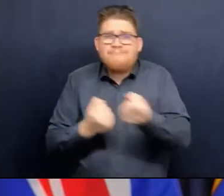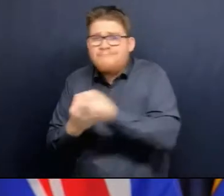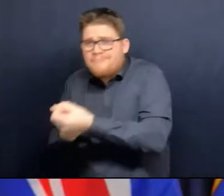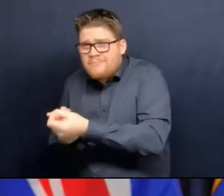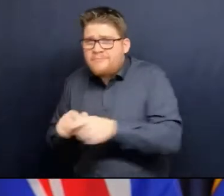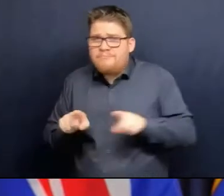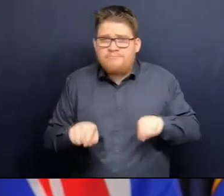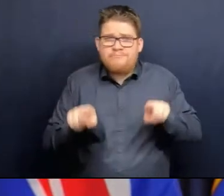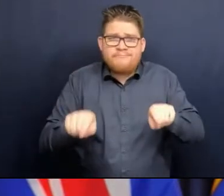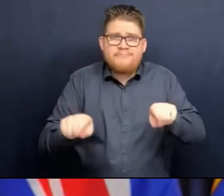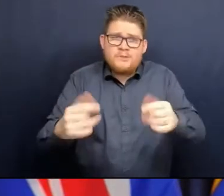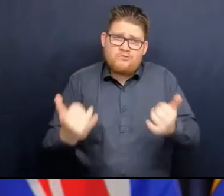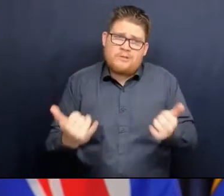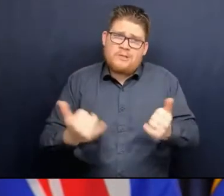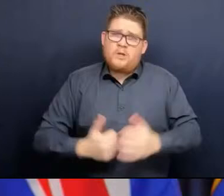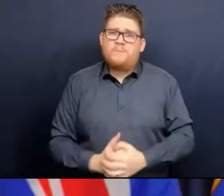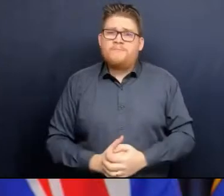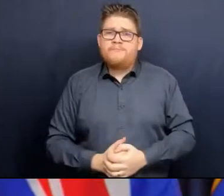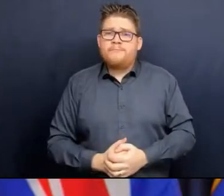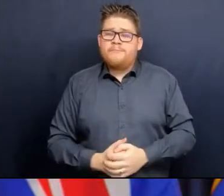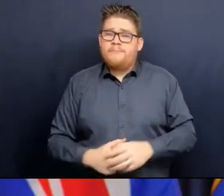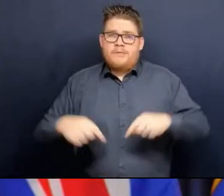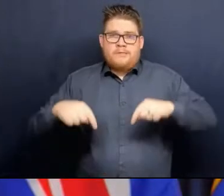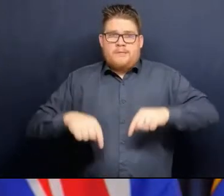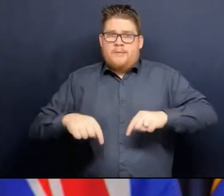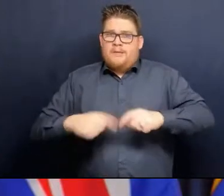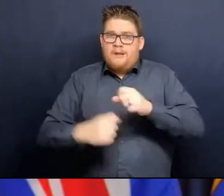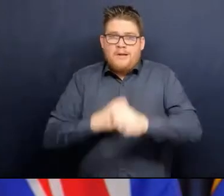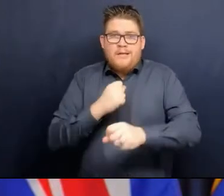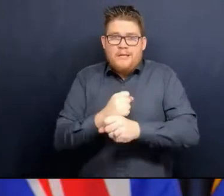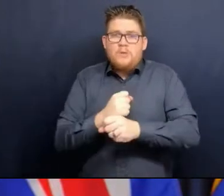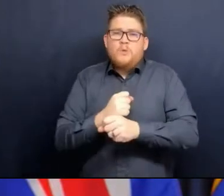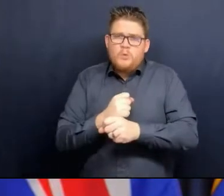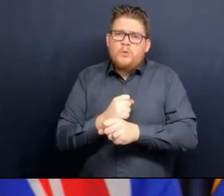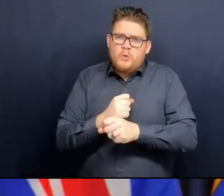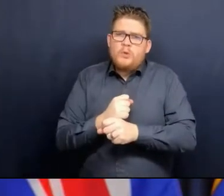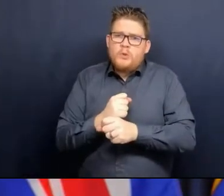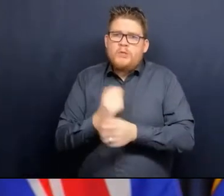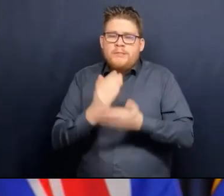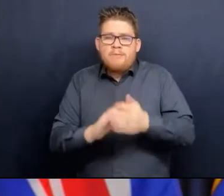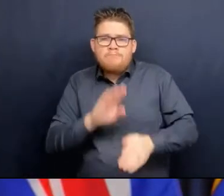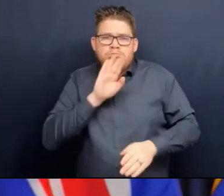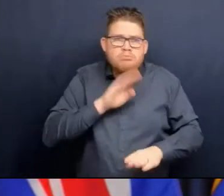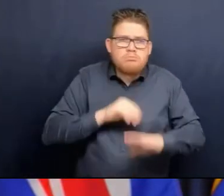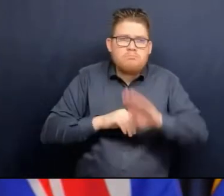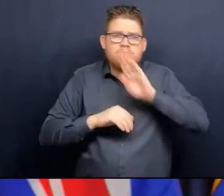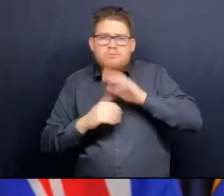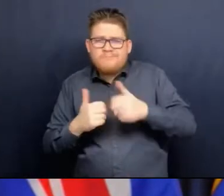focus and some ways the challenges of this issue are just as significant as they were